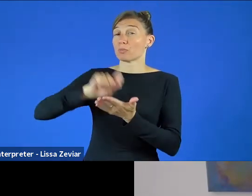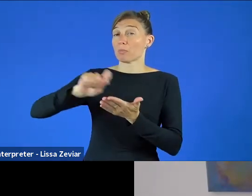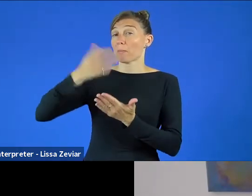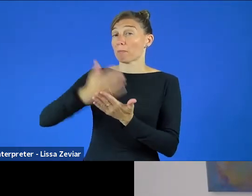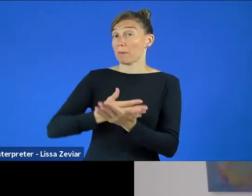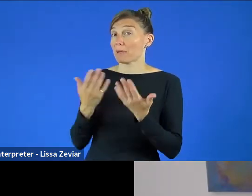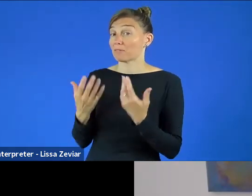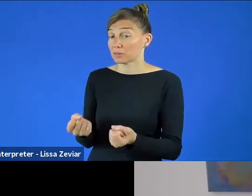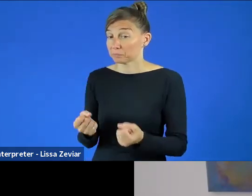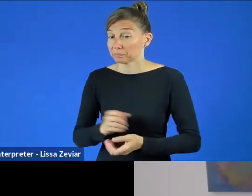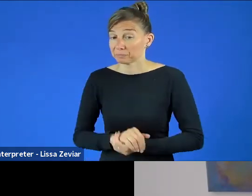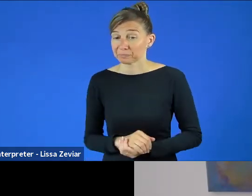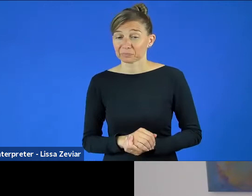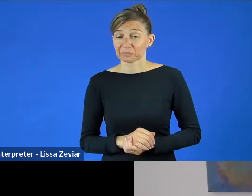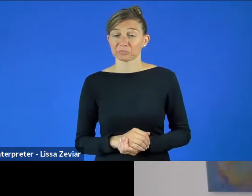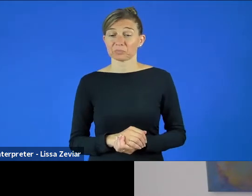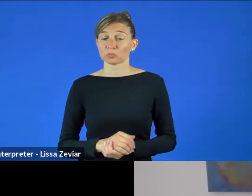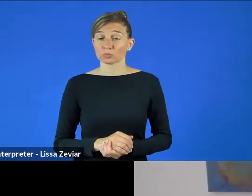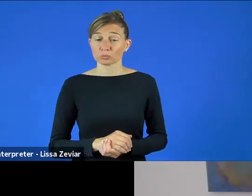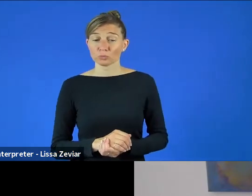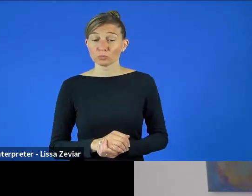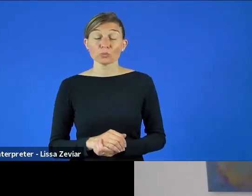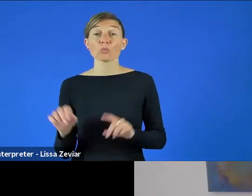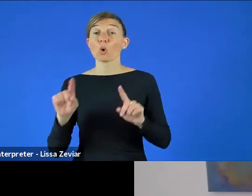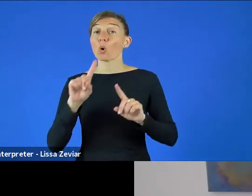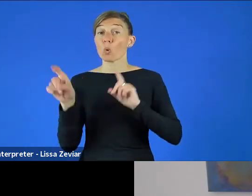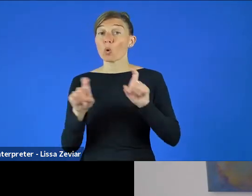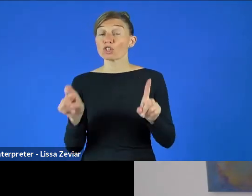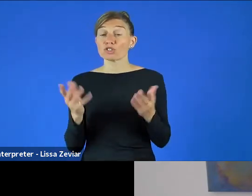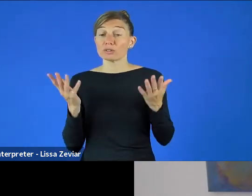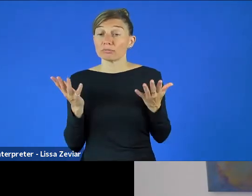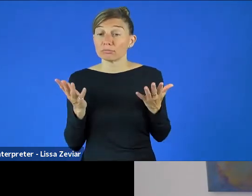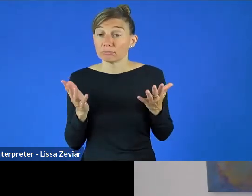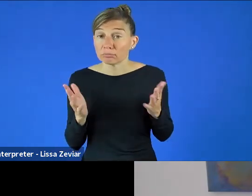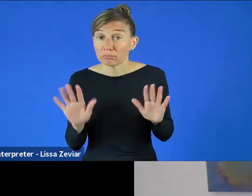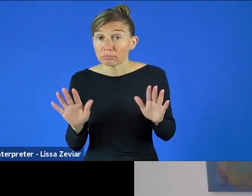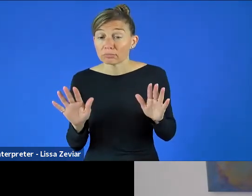I don't see more questions right now. We are a bit even advanced in time.